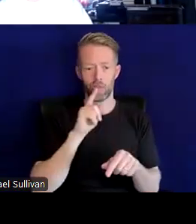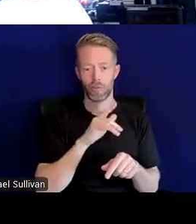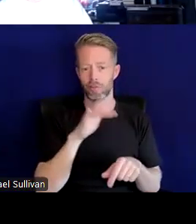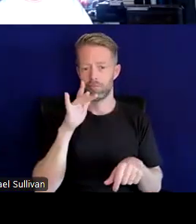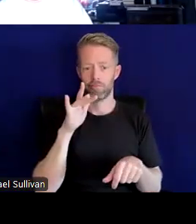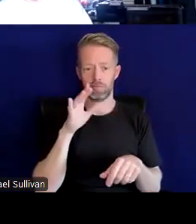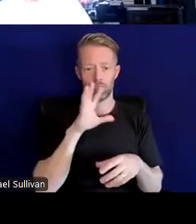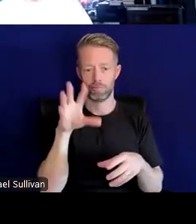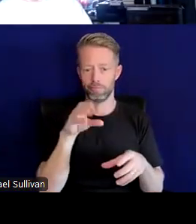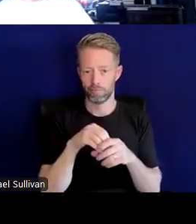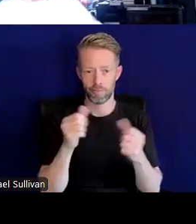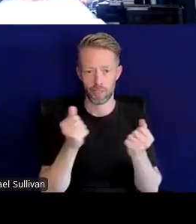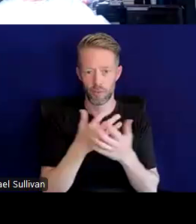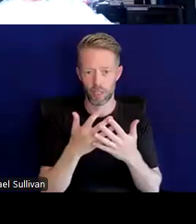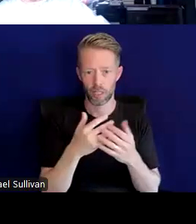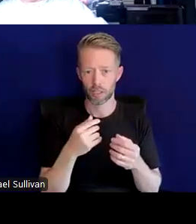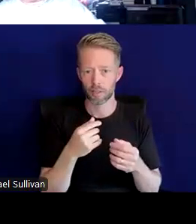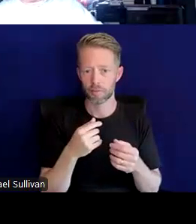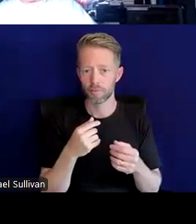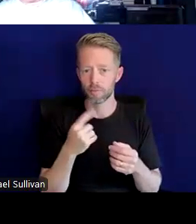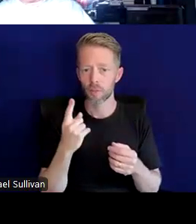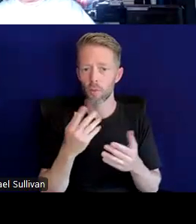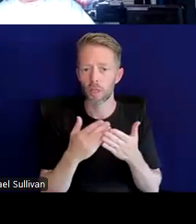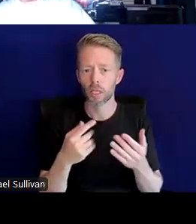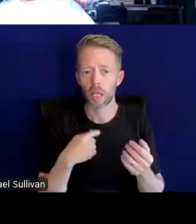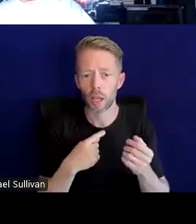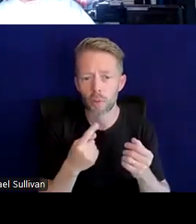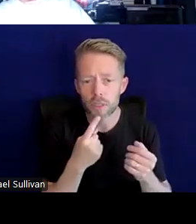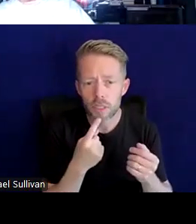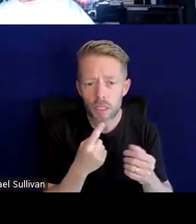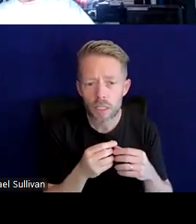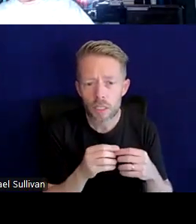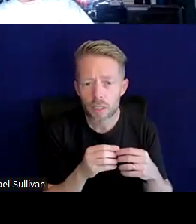comprehensive in your answer. That was great and Jim. One thing I would say, something